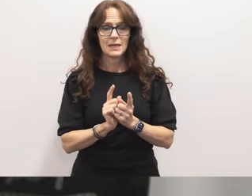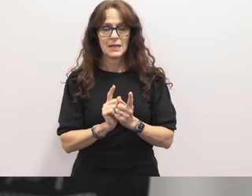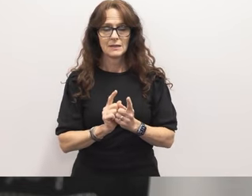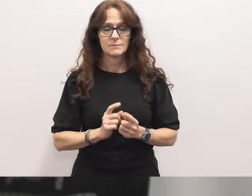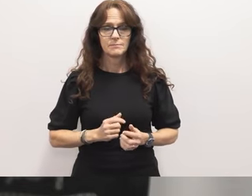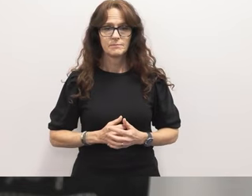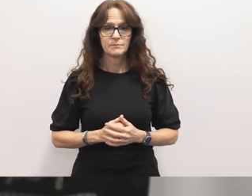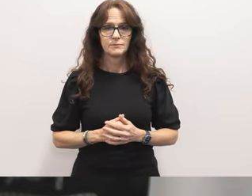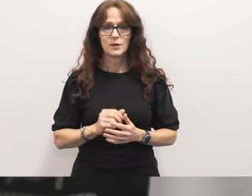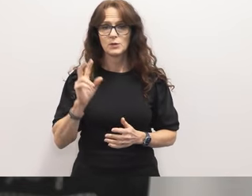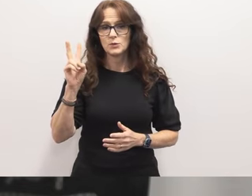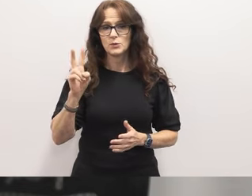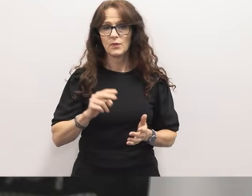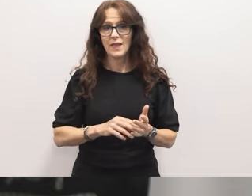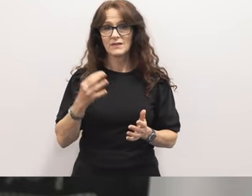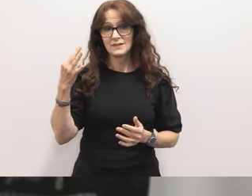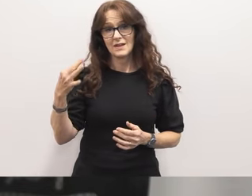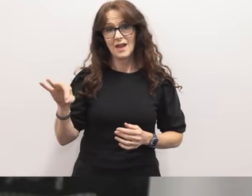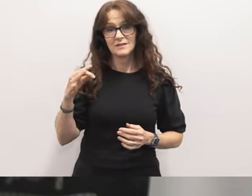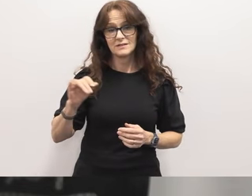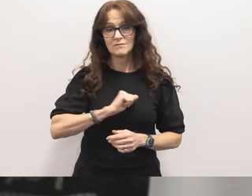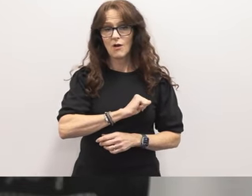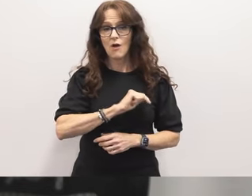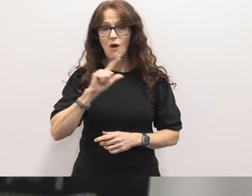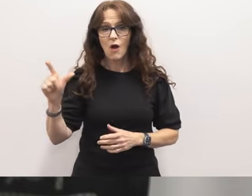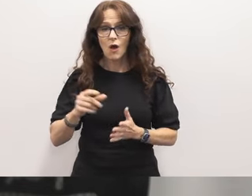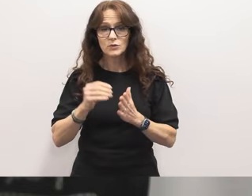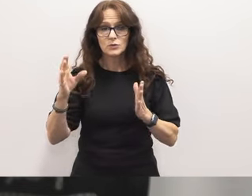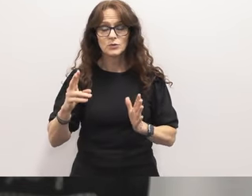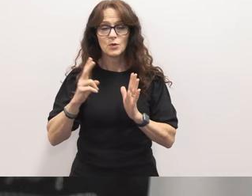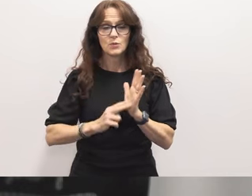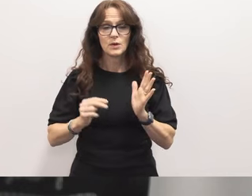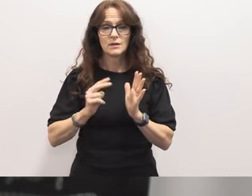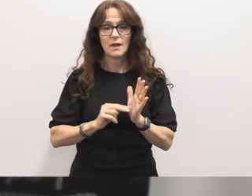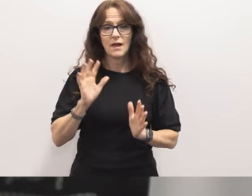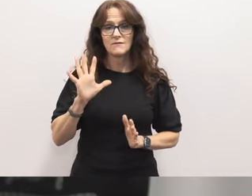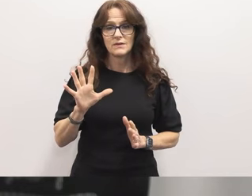But by 2019, all students were reading at 51%,